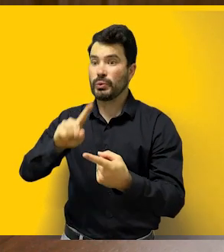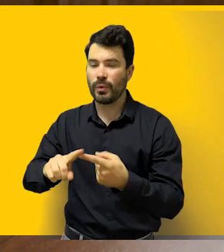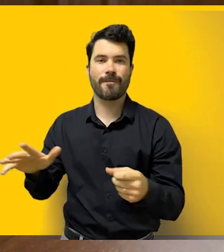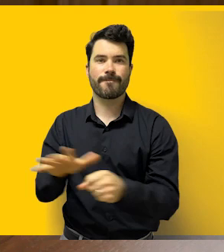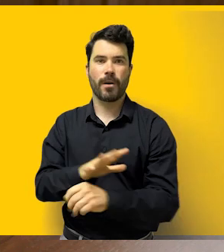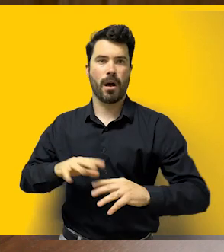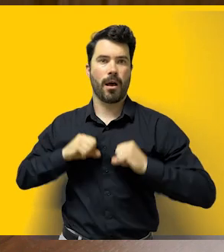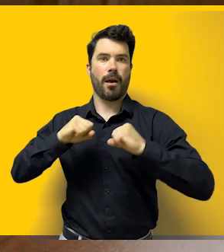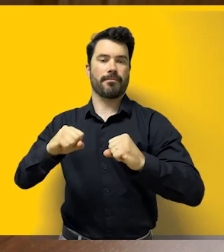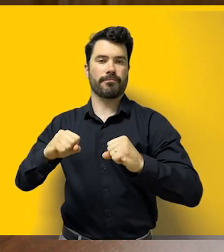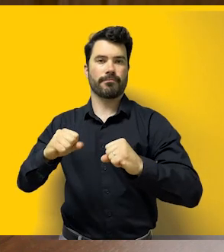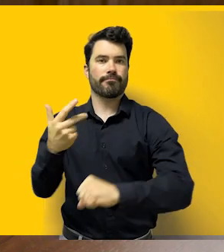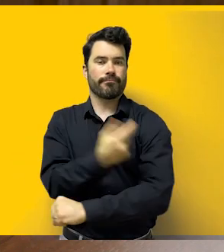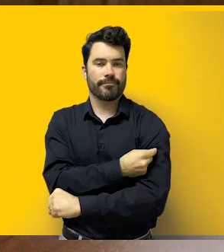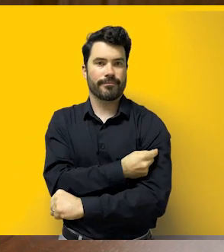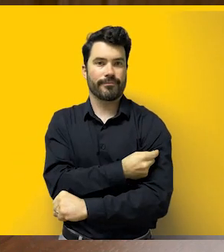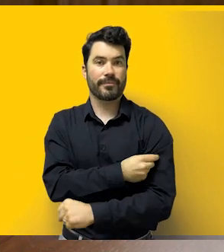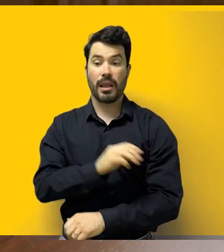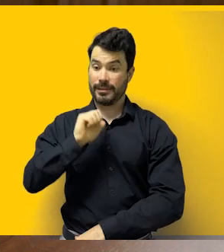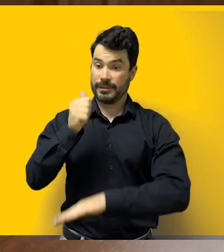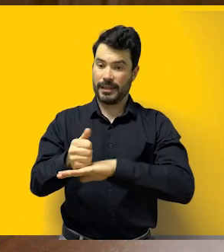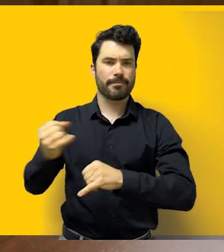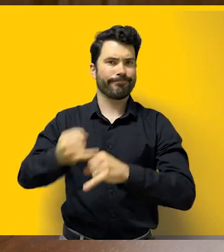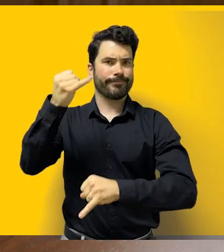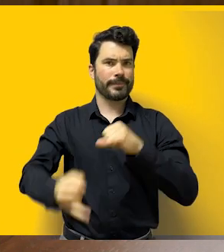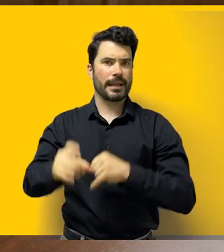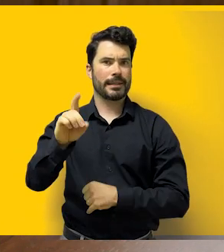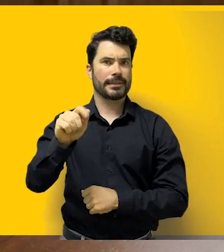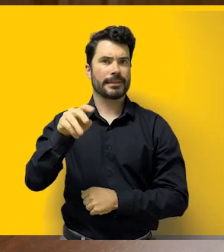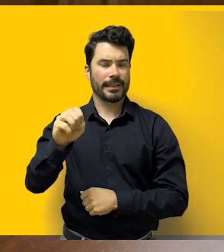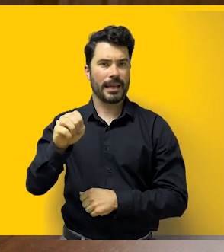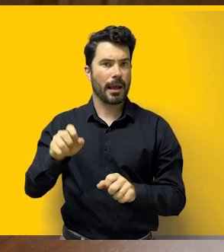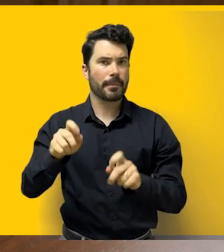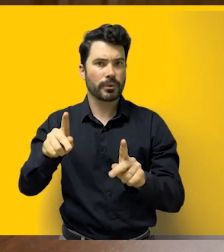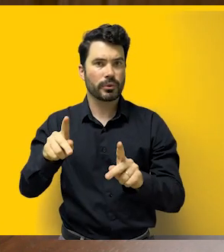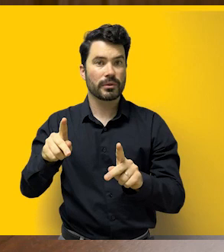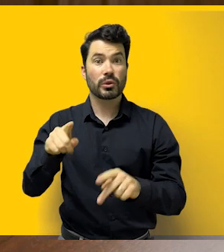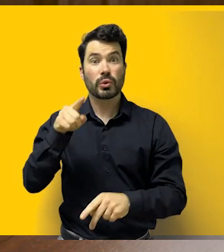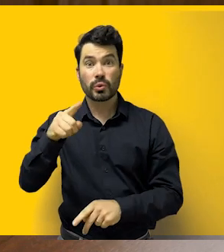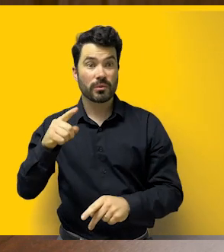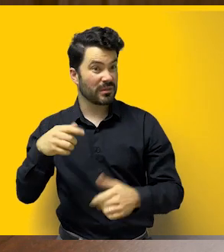A vaccination deadline will be established and non-vaccinated employees will follow the discipline